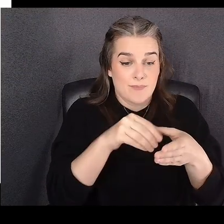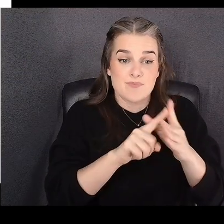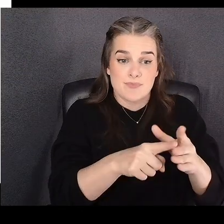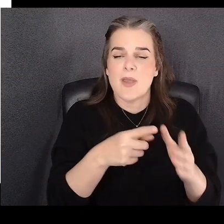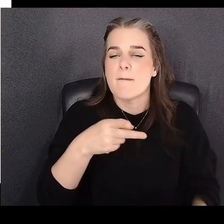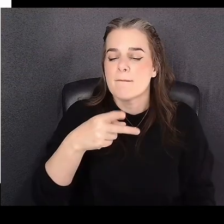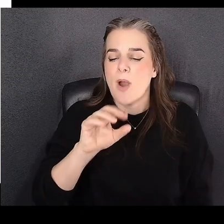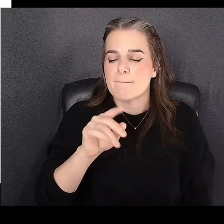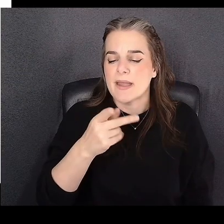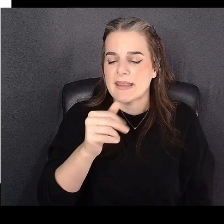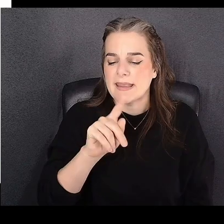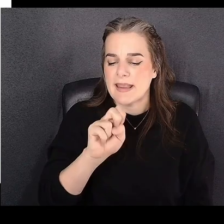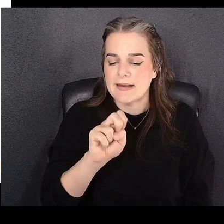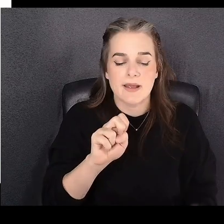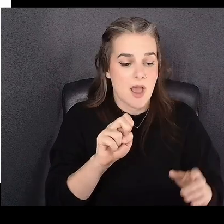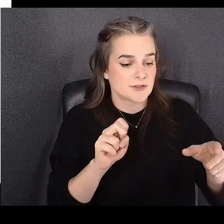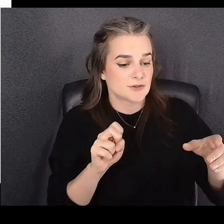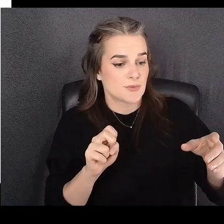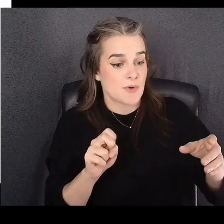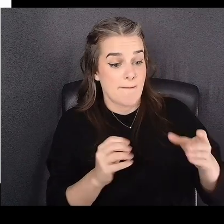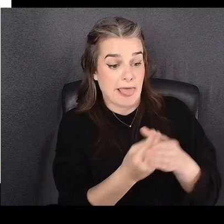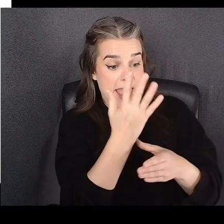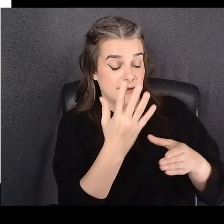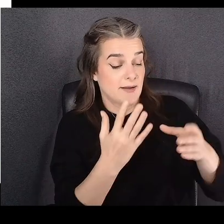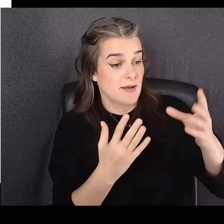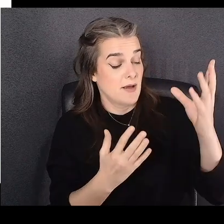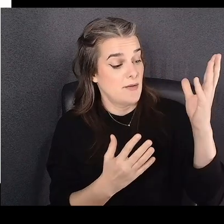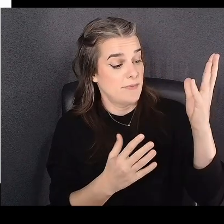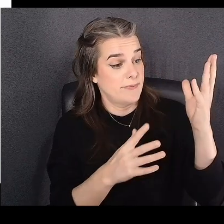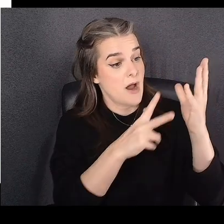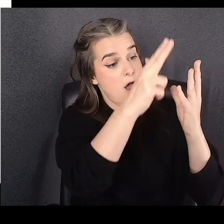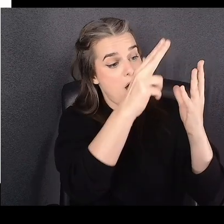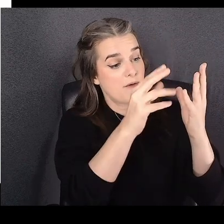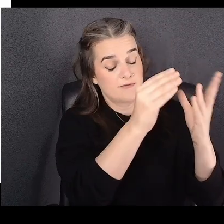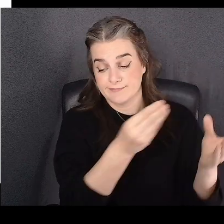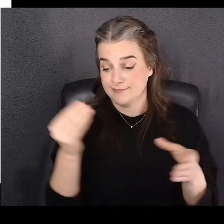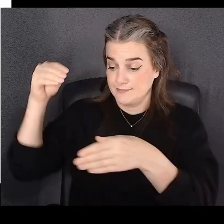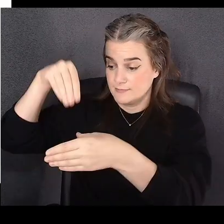put it in water and water that and then replant that. And then as it gets warmer out, the group